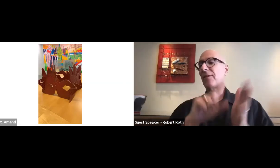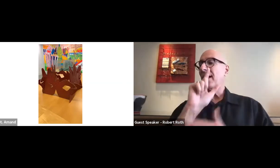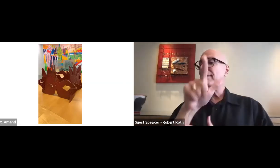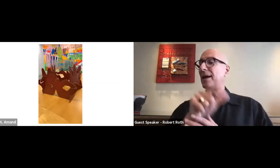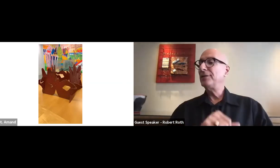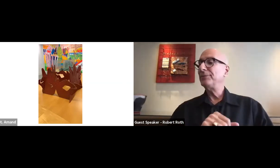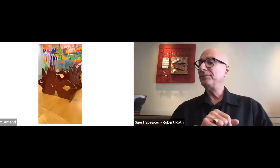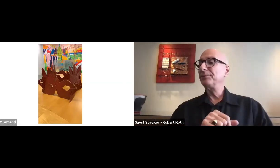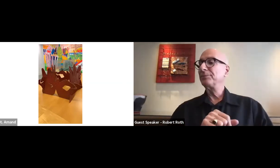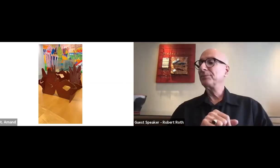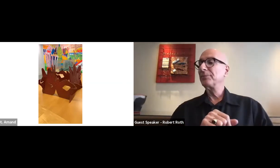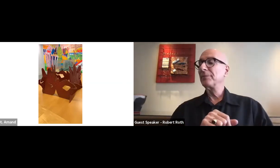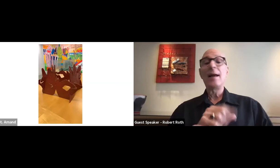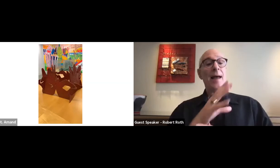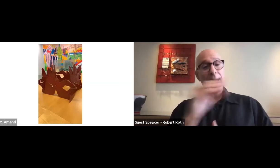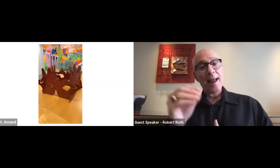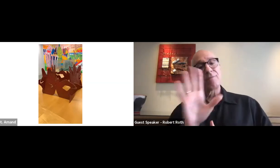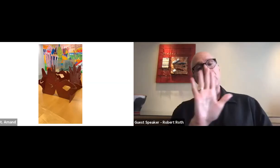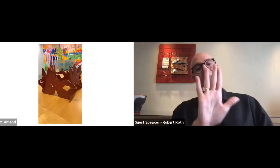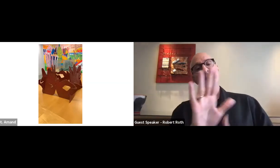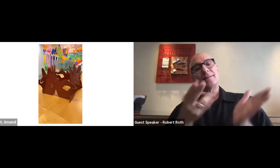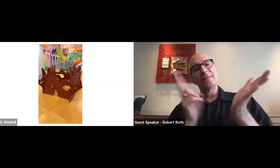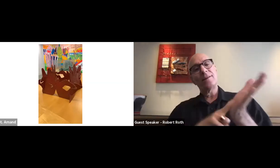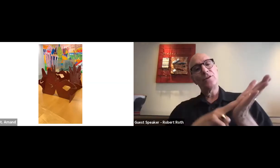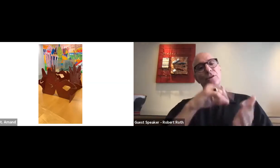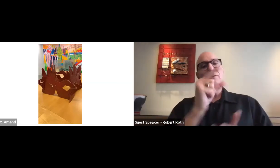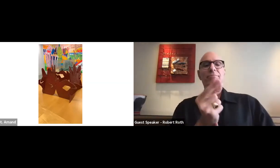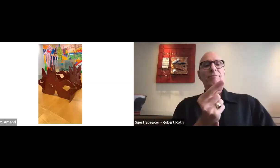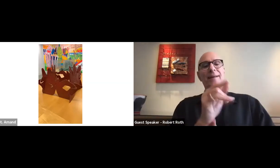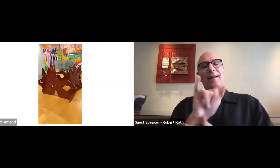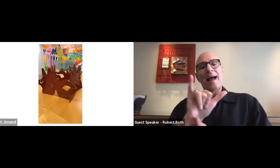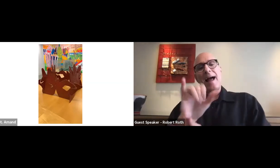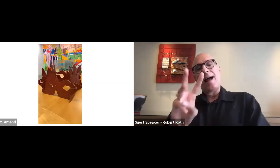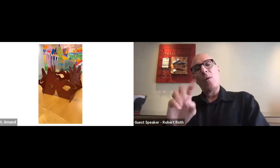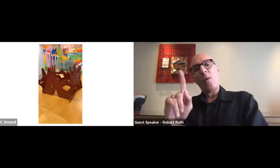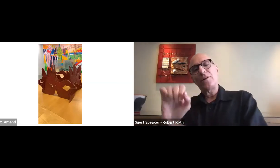or w-e-l-c-o-m-e, welcome. You're going to see some examples of those later.